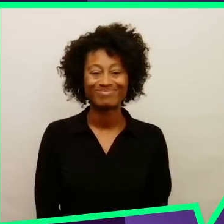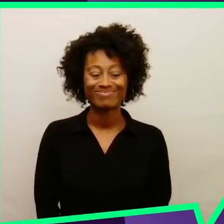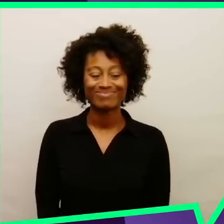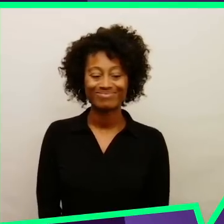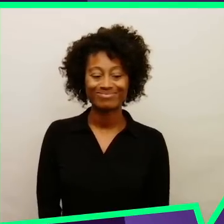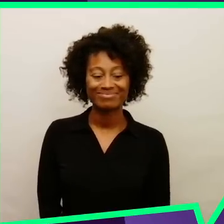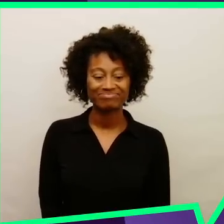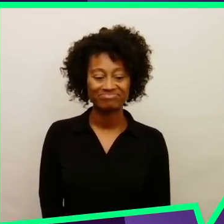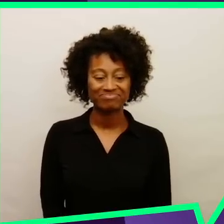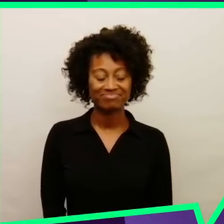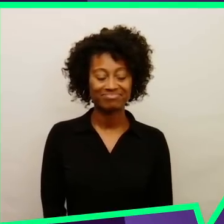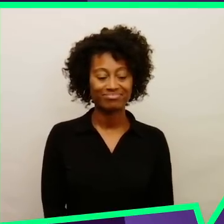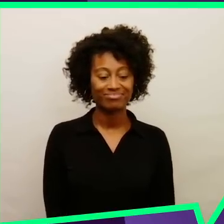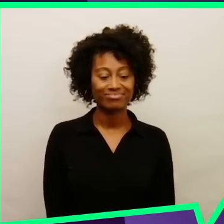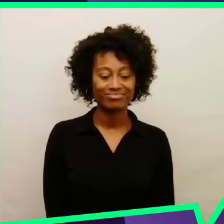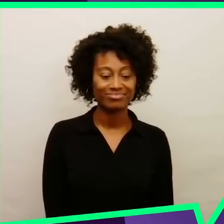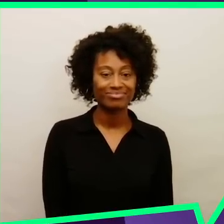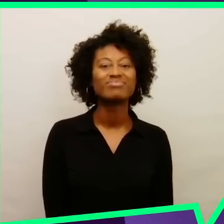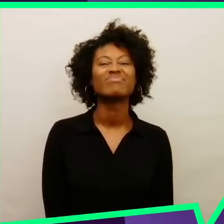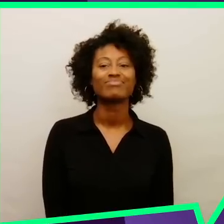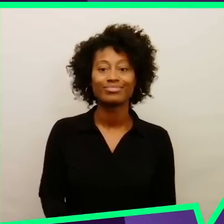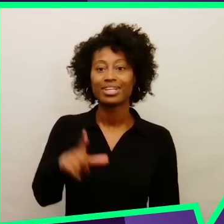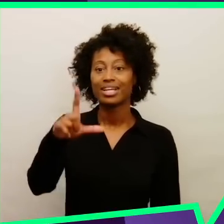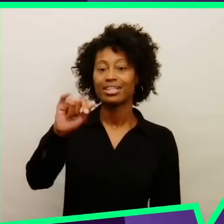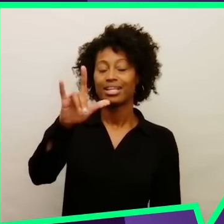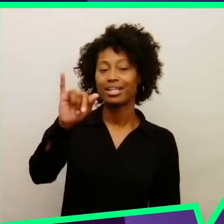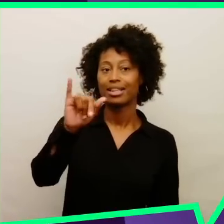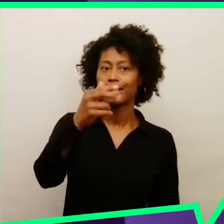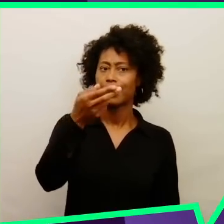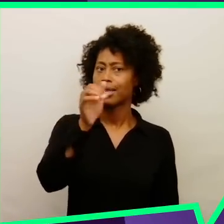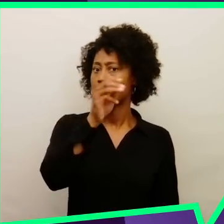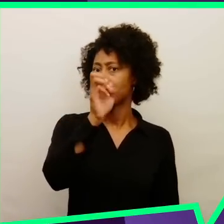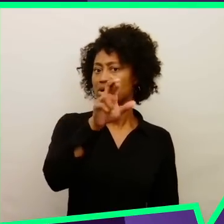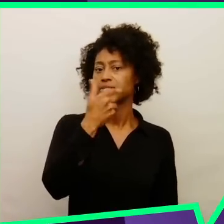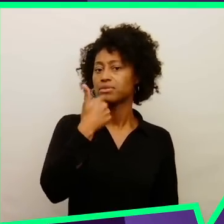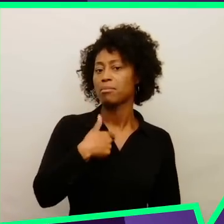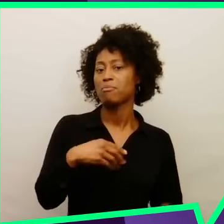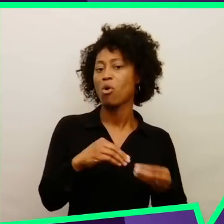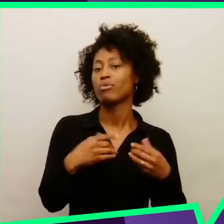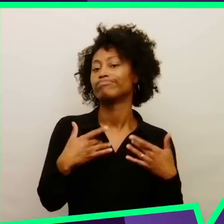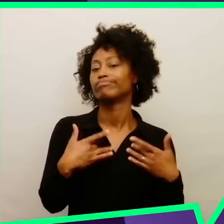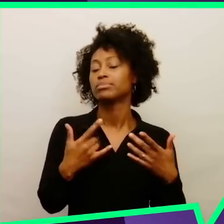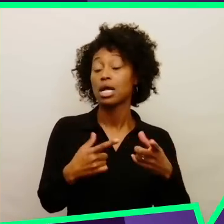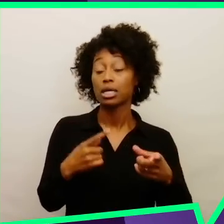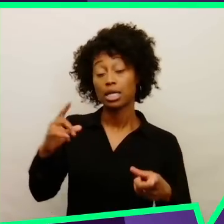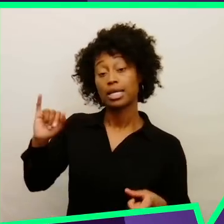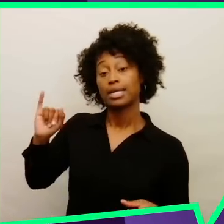All right, here we go. Lily Hammer, let's talk about it. OK, the Indianapolis 500.